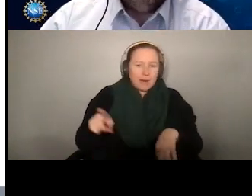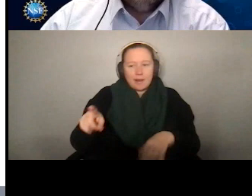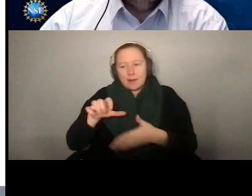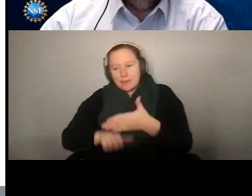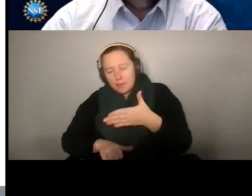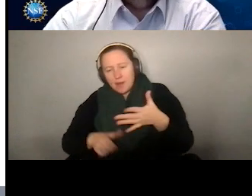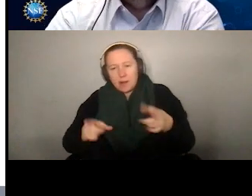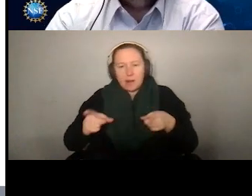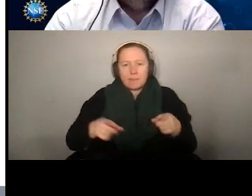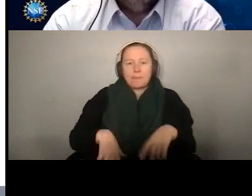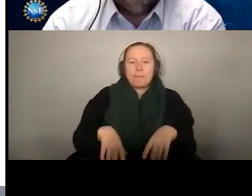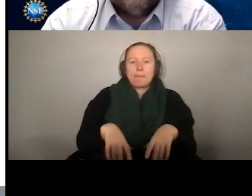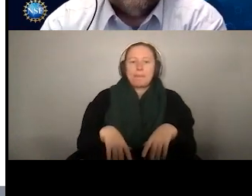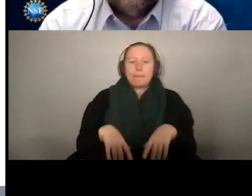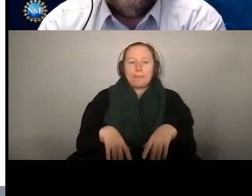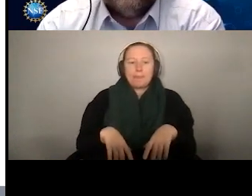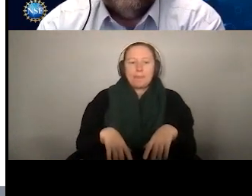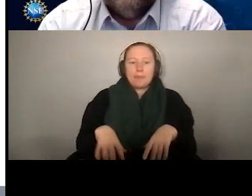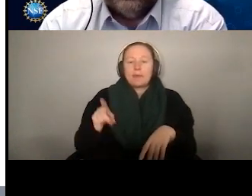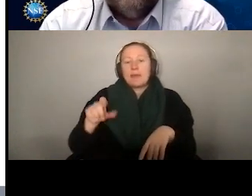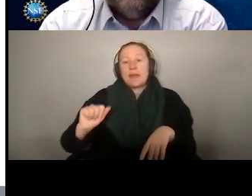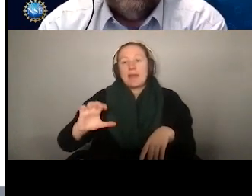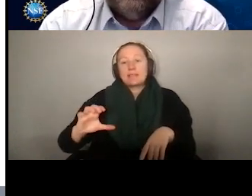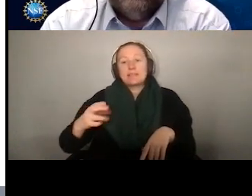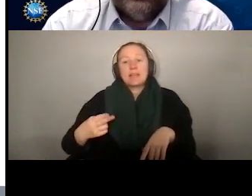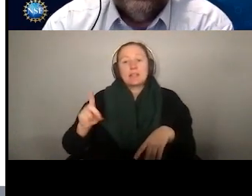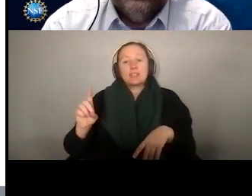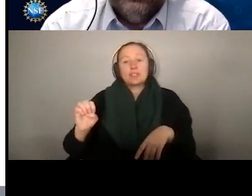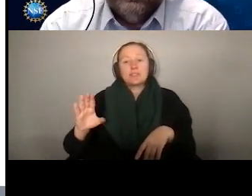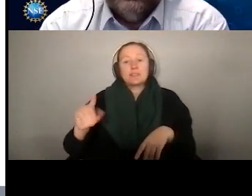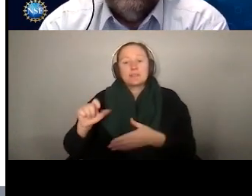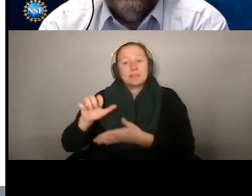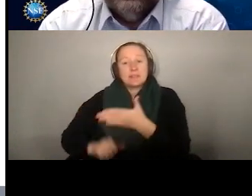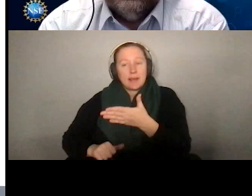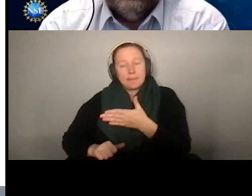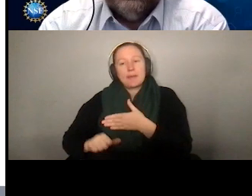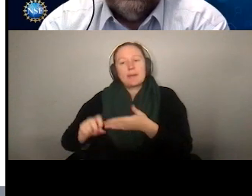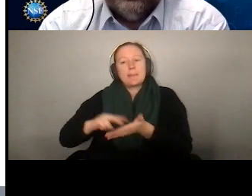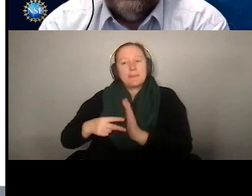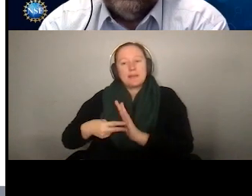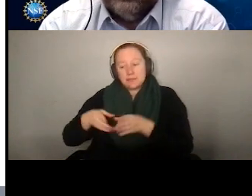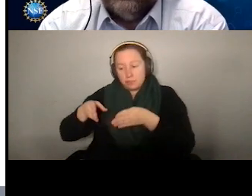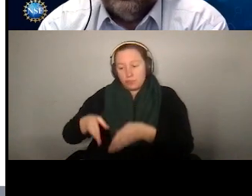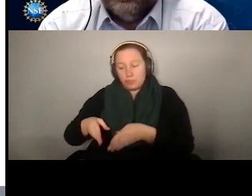ACH debit transaction involves the receiver, in this case it would be